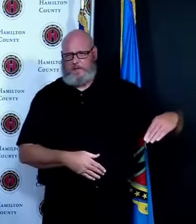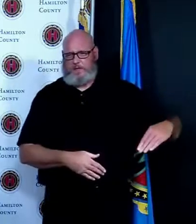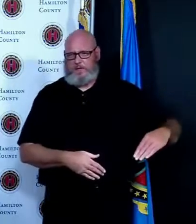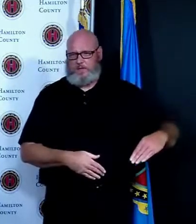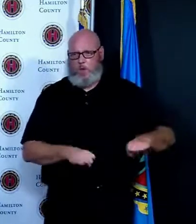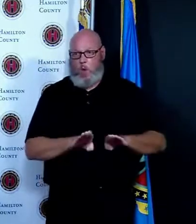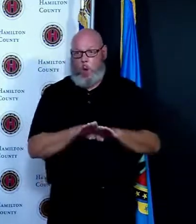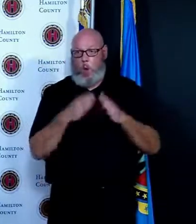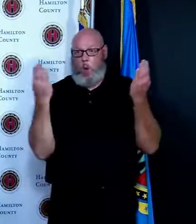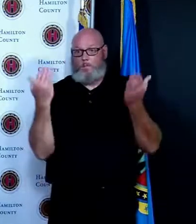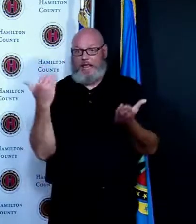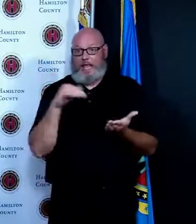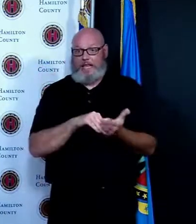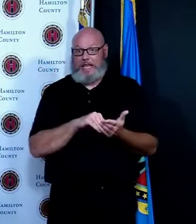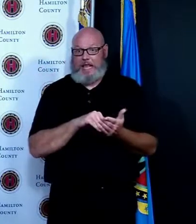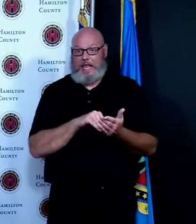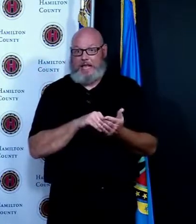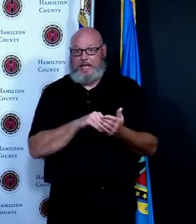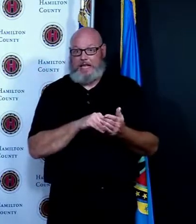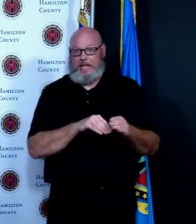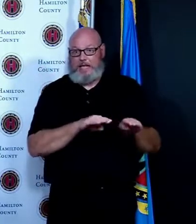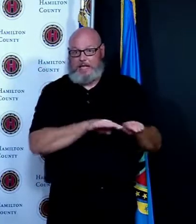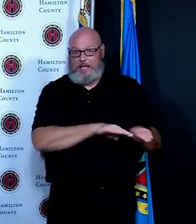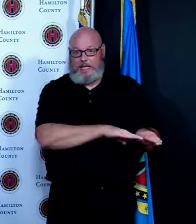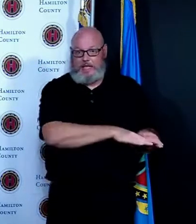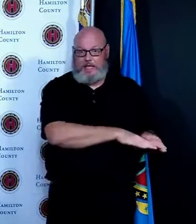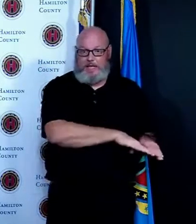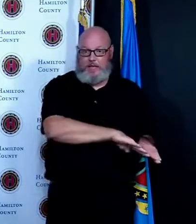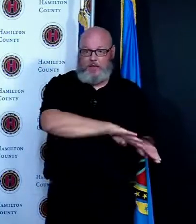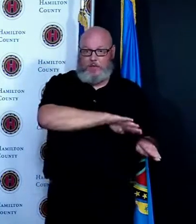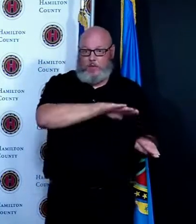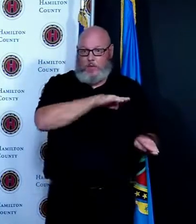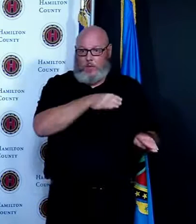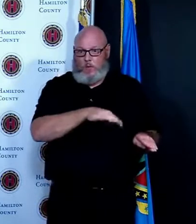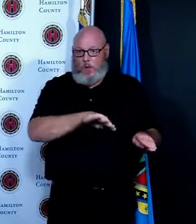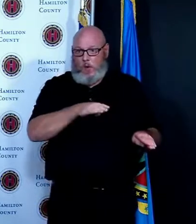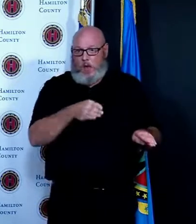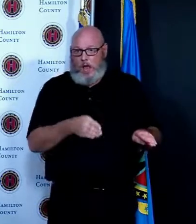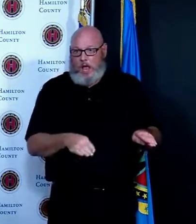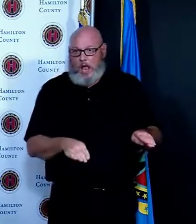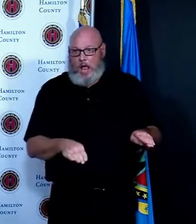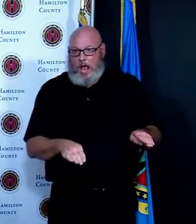about we're talking about March to June here in Hamilton County we were successful our lockdowns